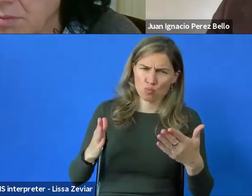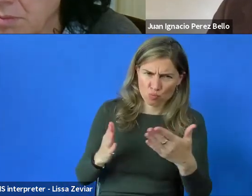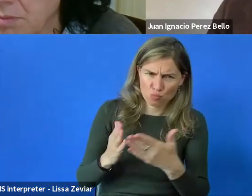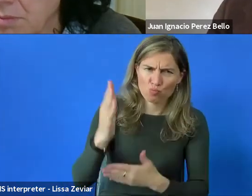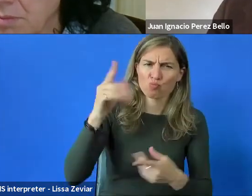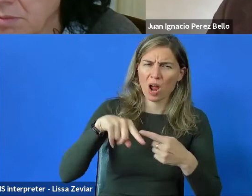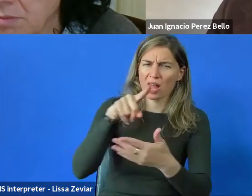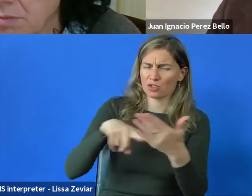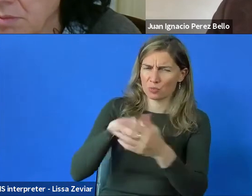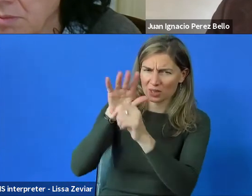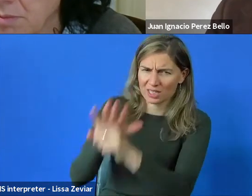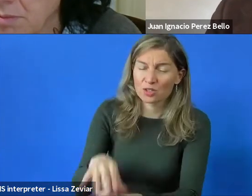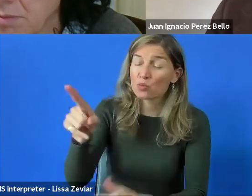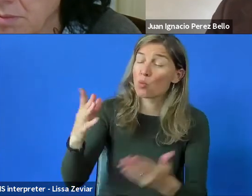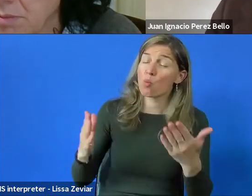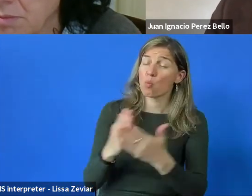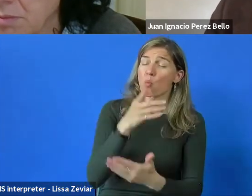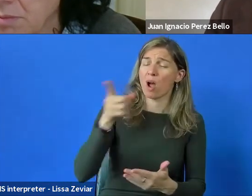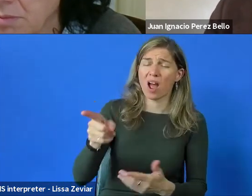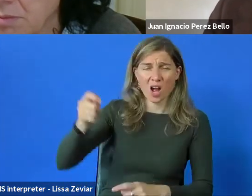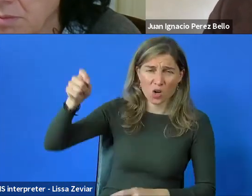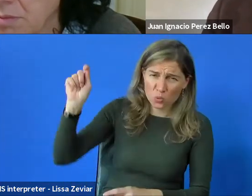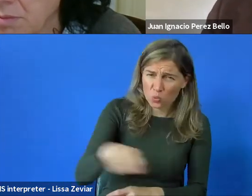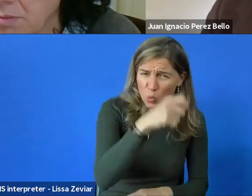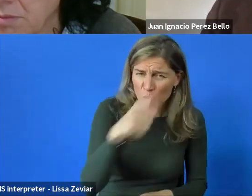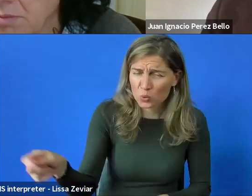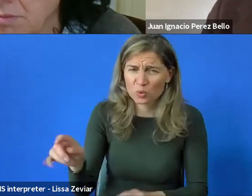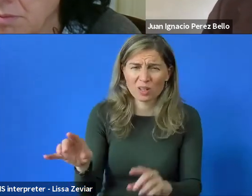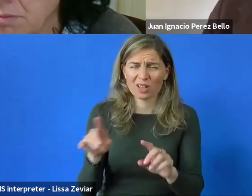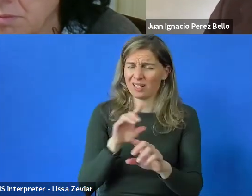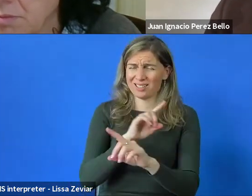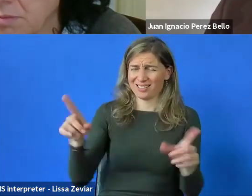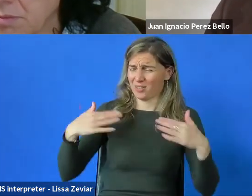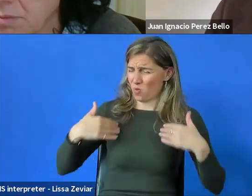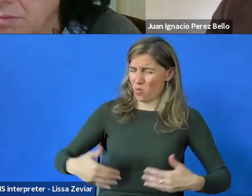and unhuman treatment, the obligations under articles 16